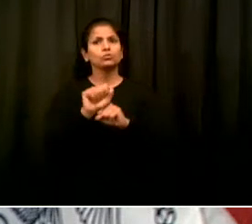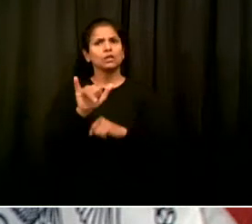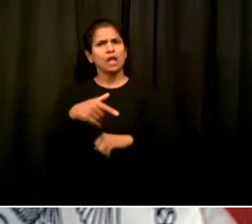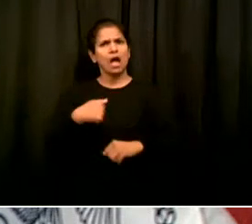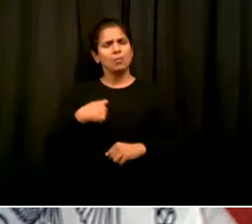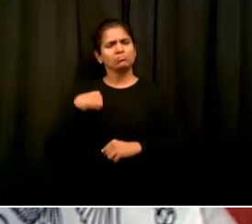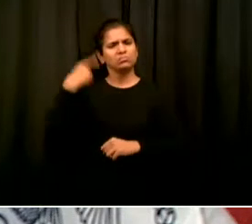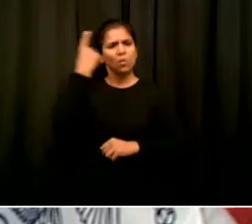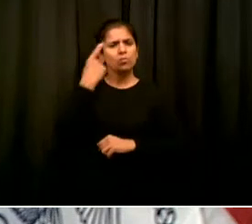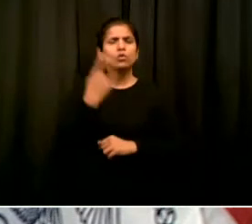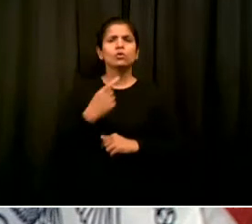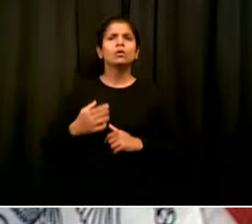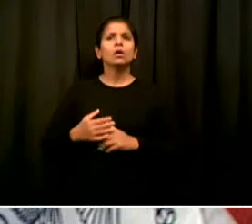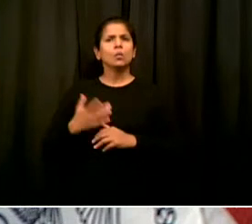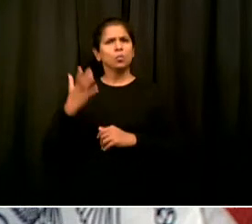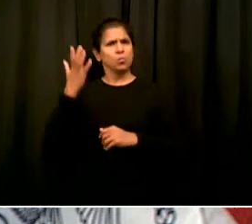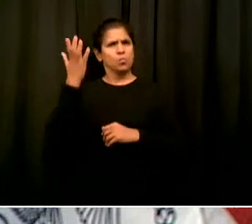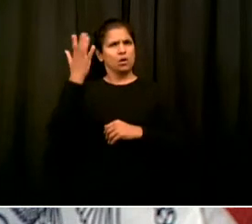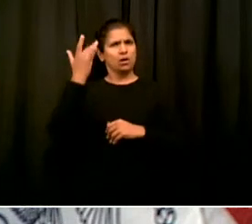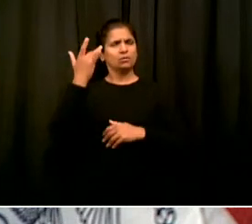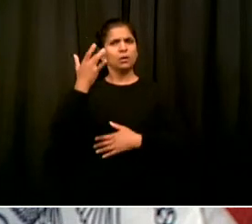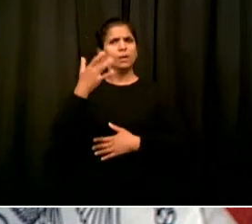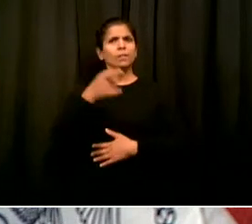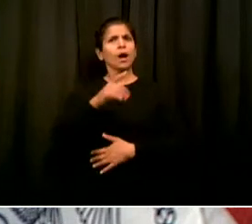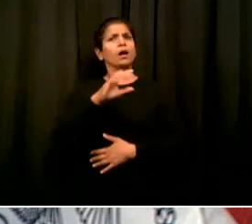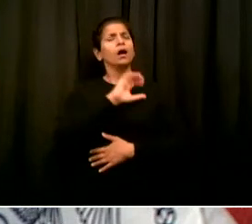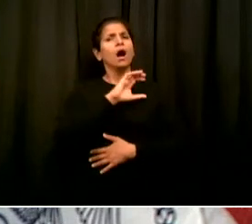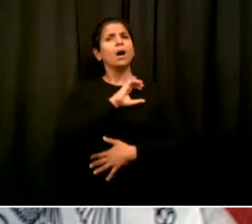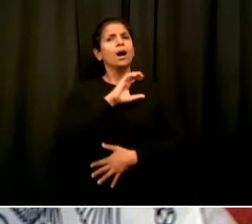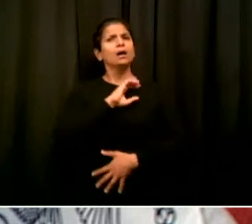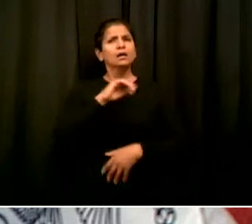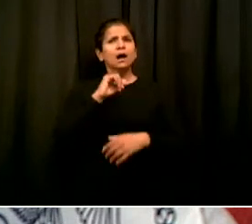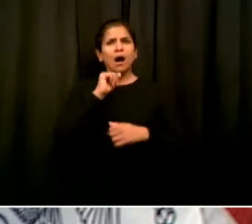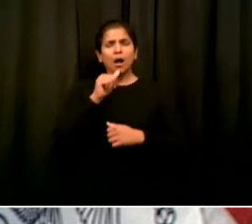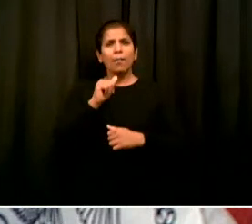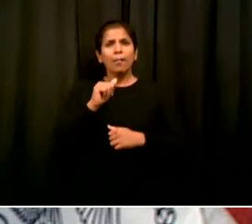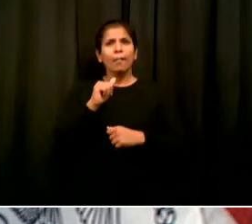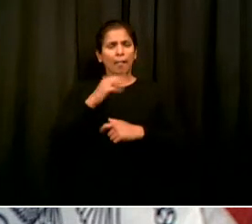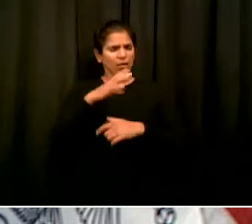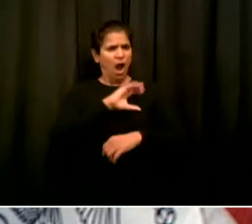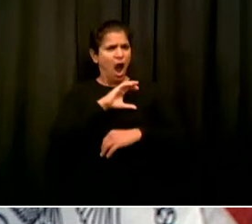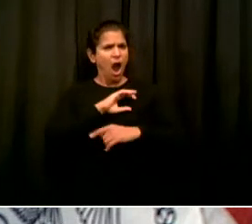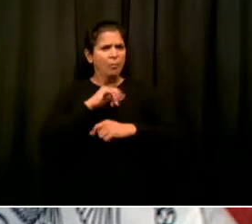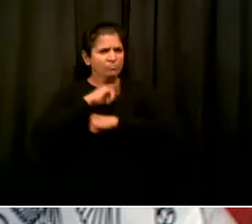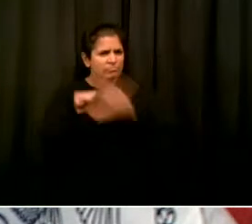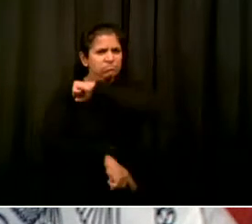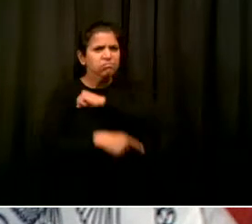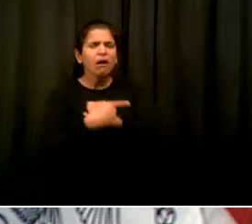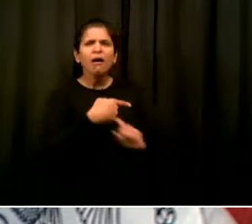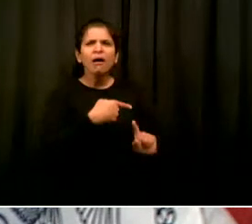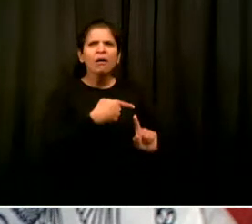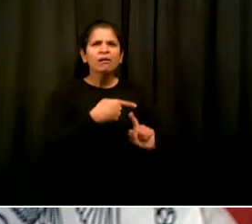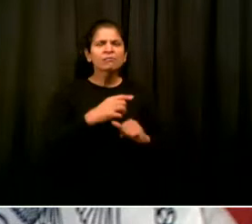OF THE NYPD OFFICERS WHO LOLOBIBEED AGAGASTI CRIMINAL JUSTICE REFORMS FACED ANY CONSEQUENCES?